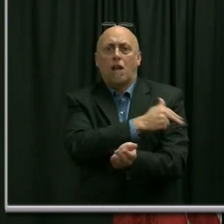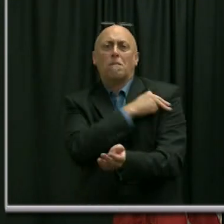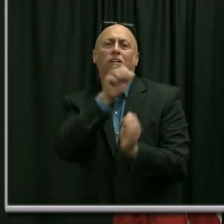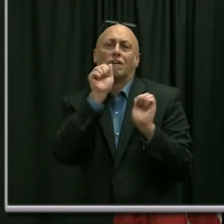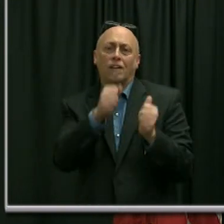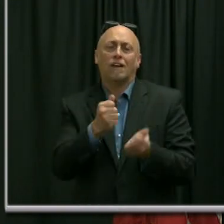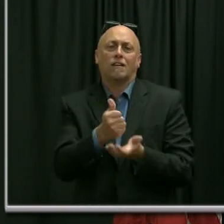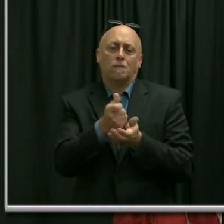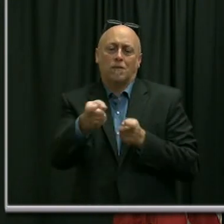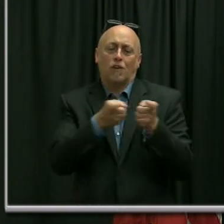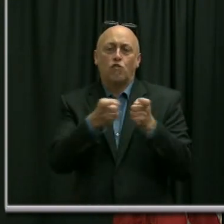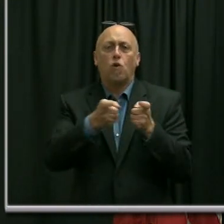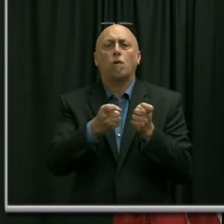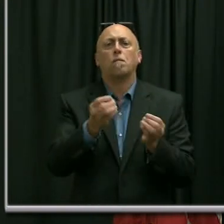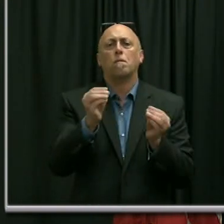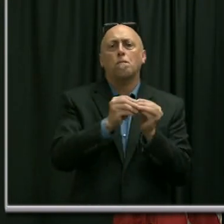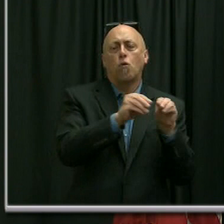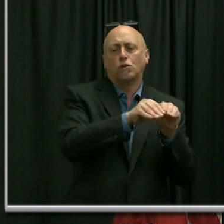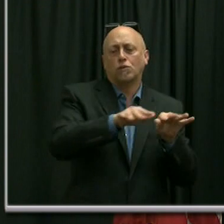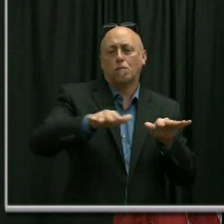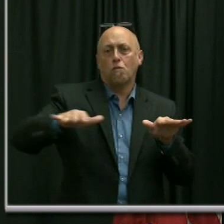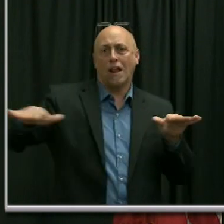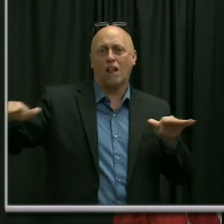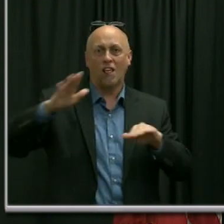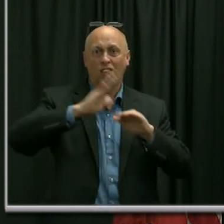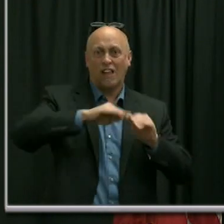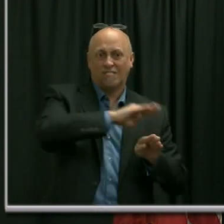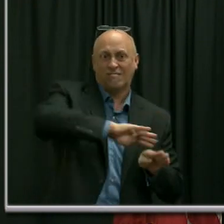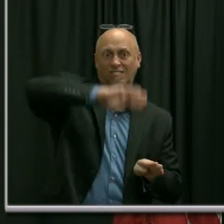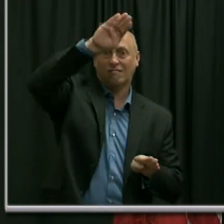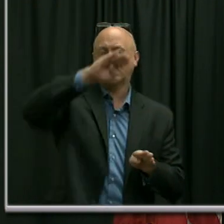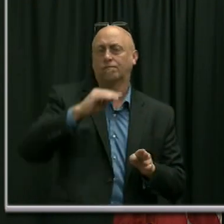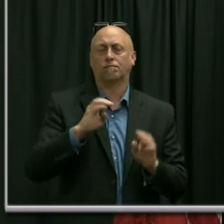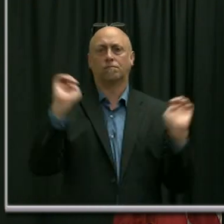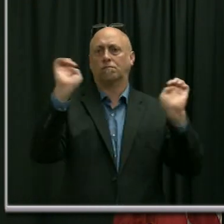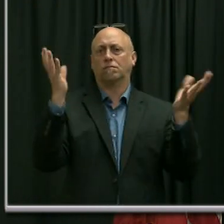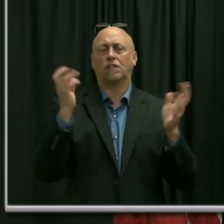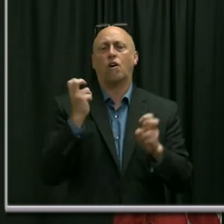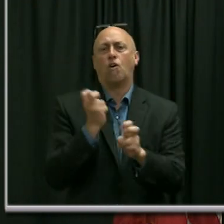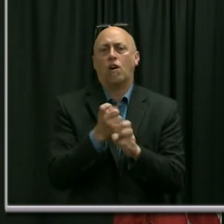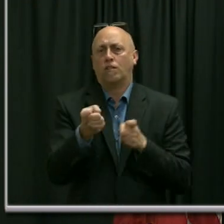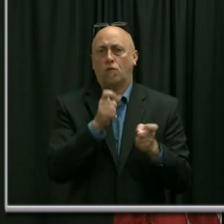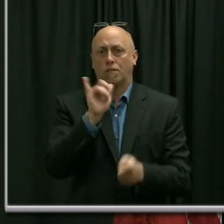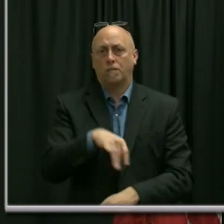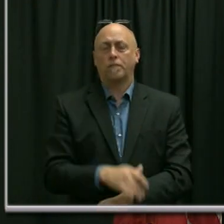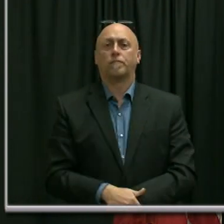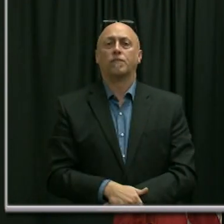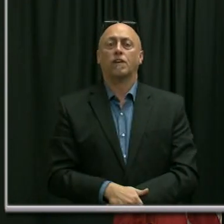RIGHT NOW WE ARE ALL SAFE AT